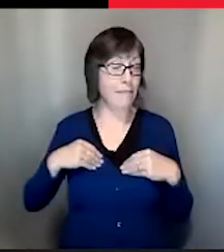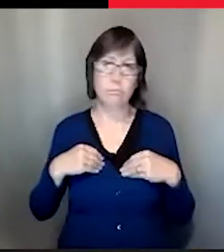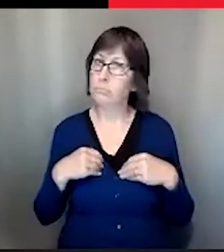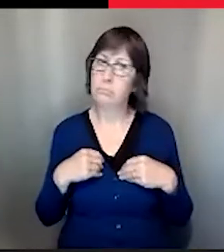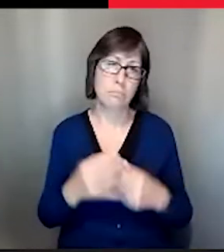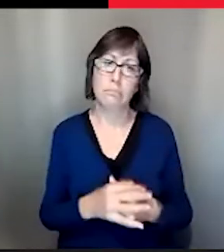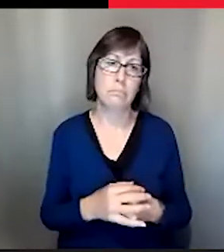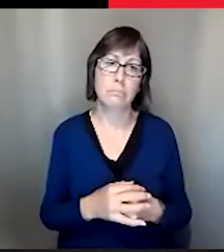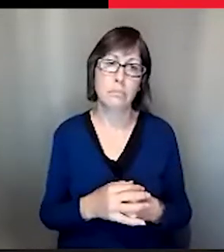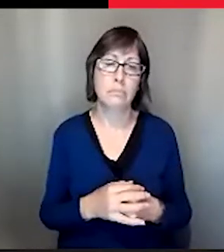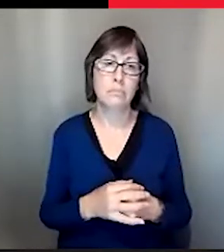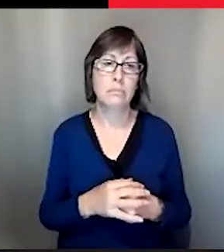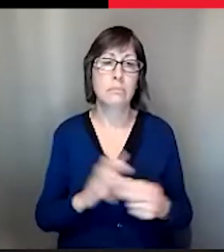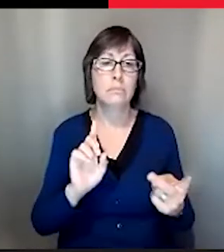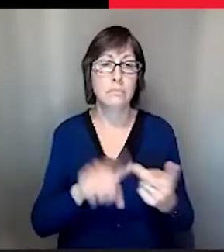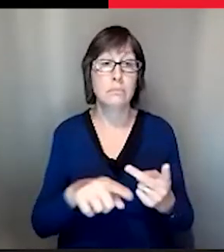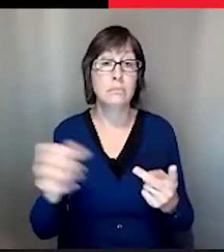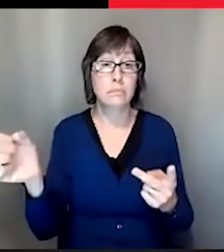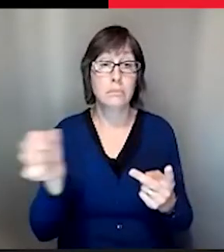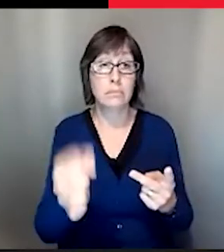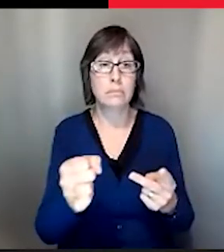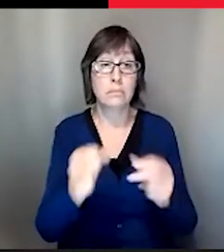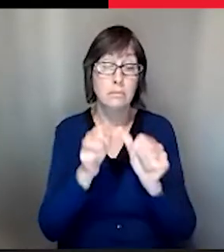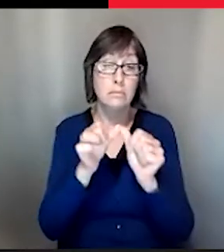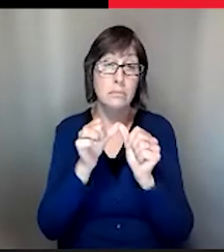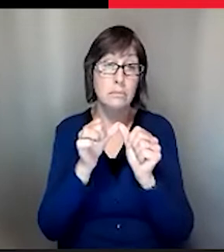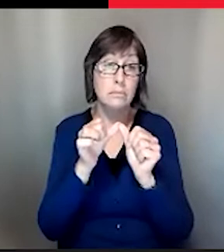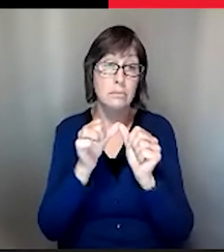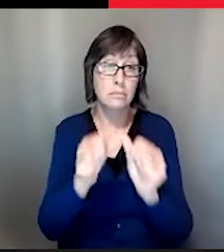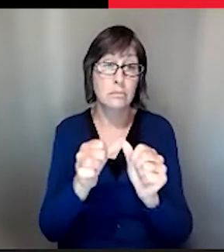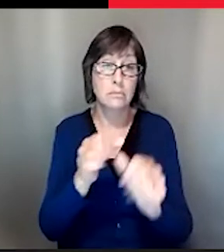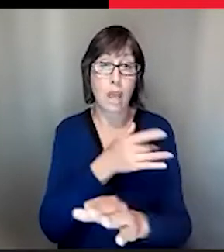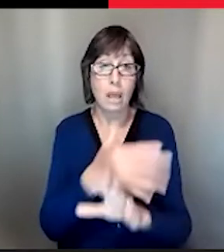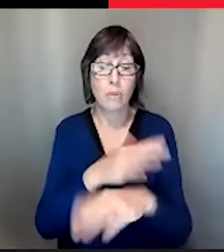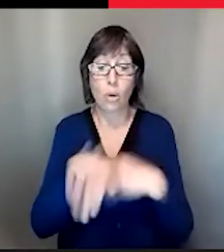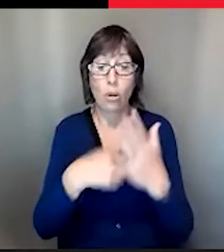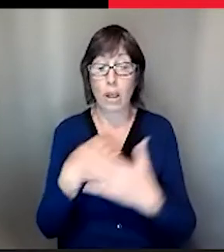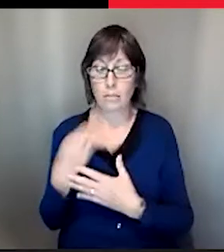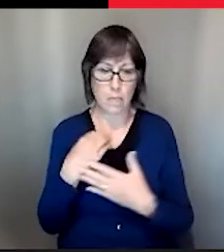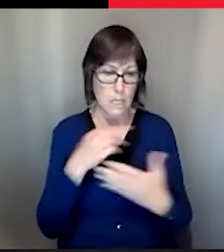The selection process will continue until all the applications have been evaluated and